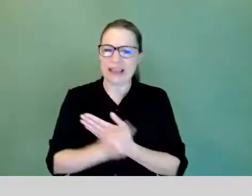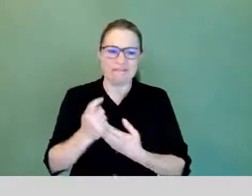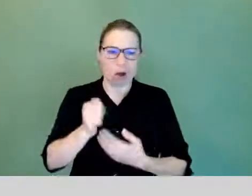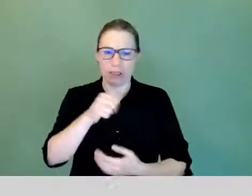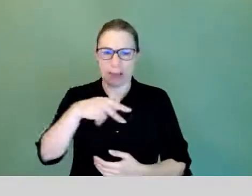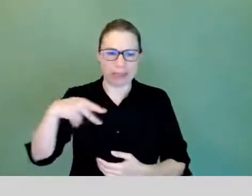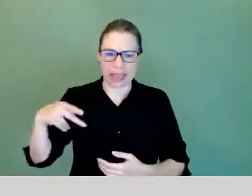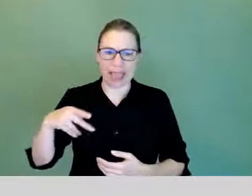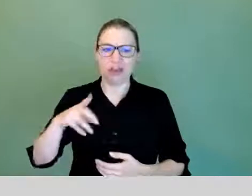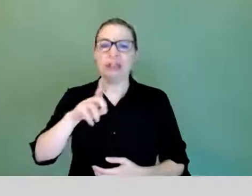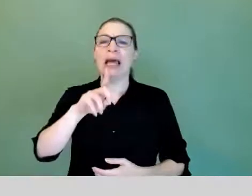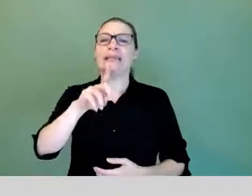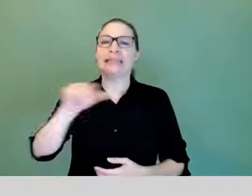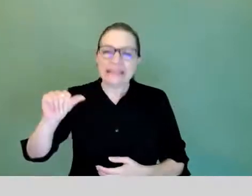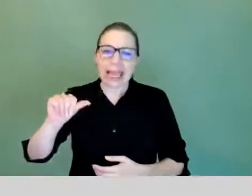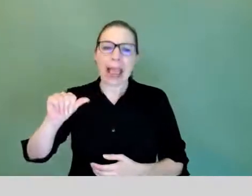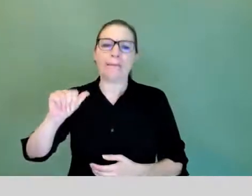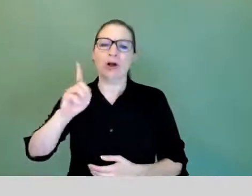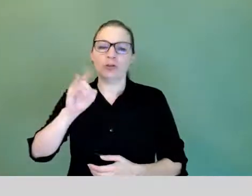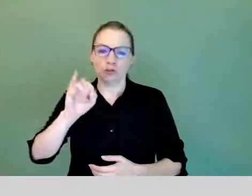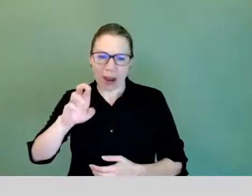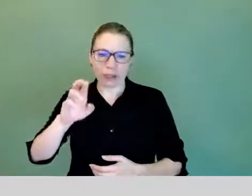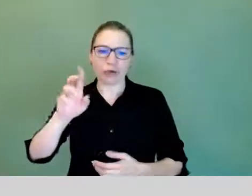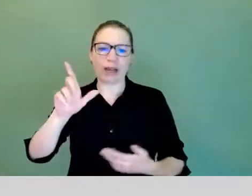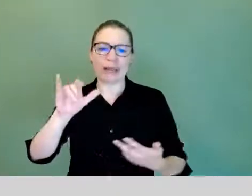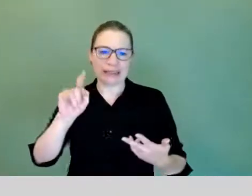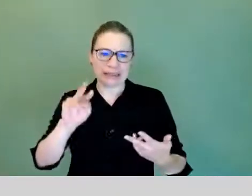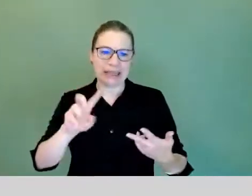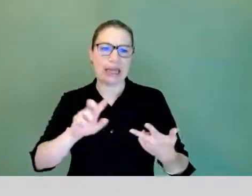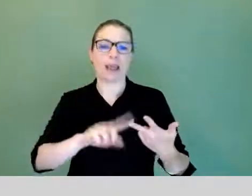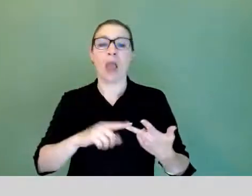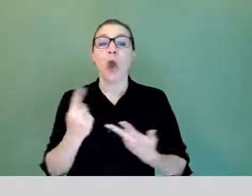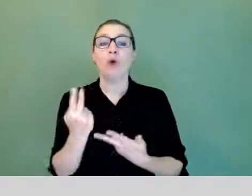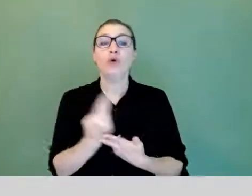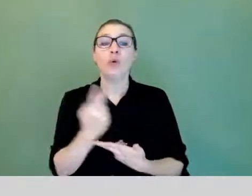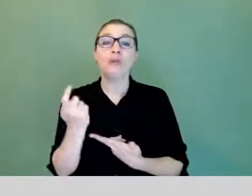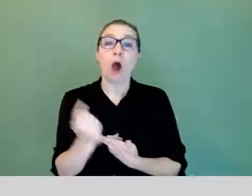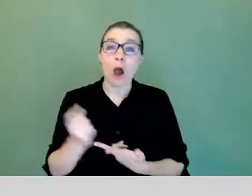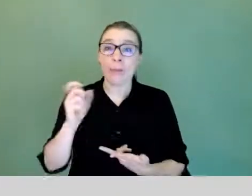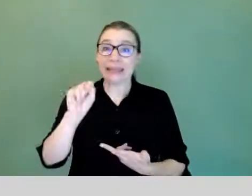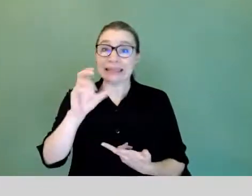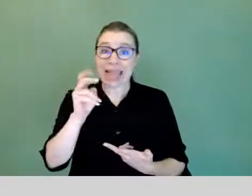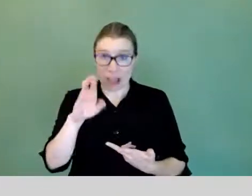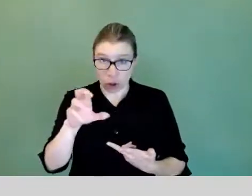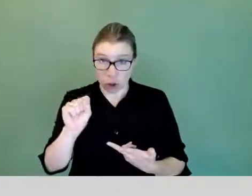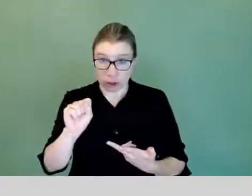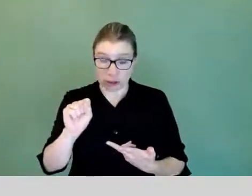Then disable directory listing. Then use automated scanners to identify the issues of misconfiguration.